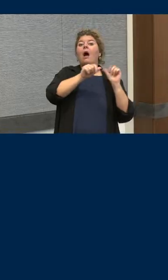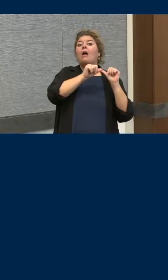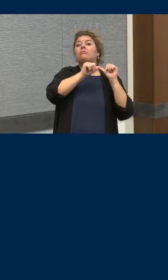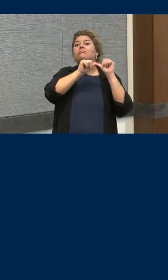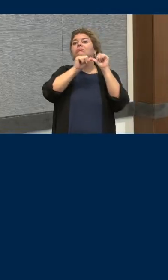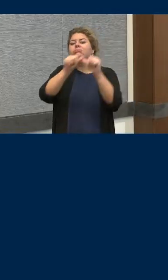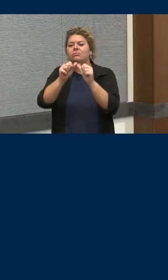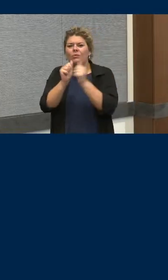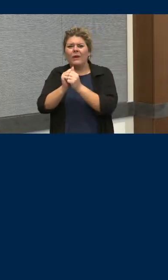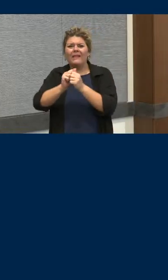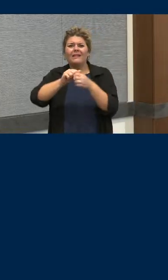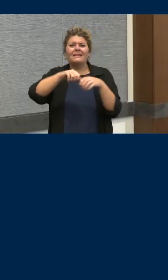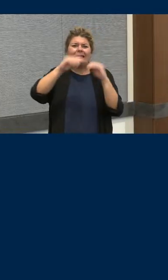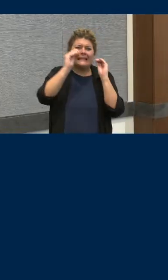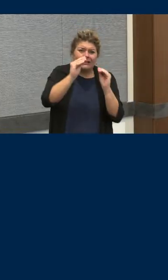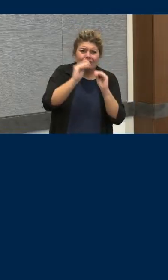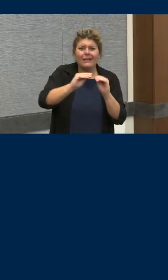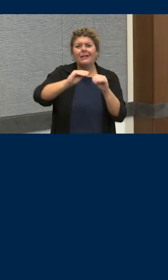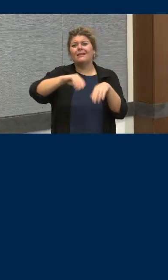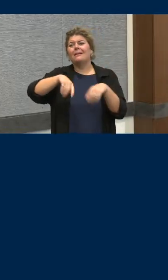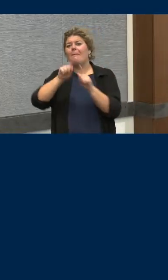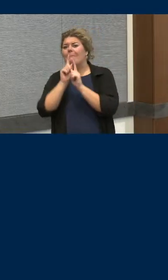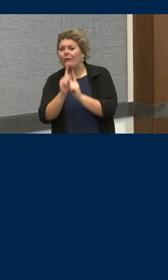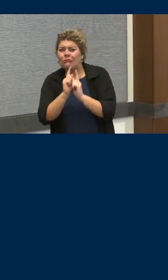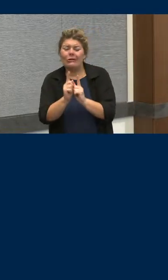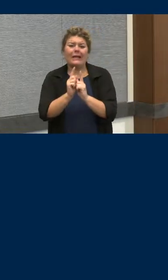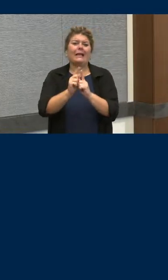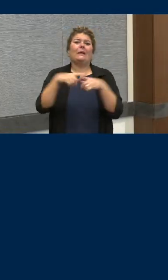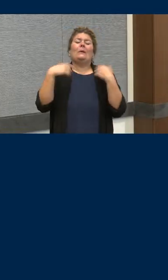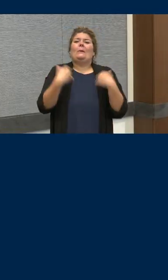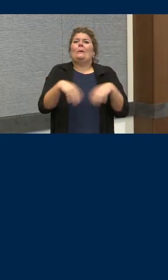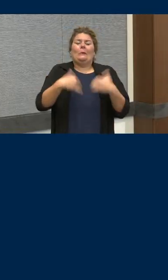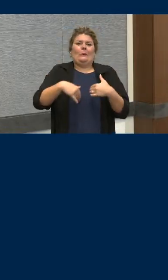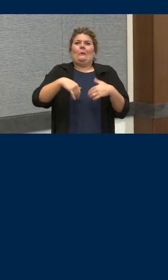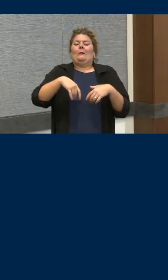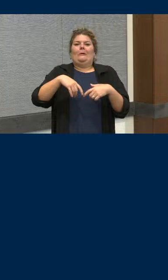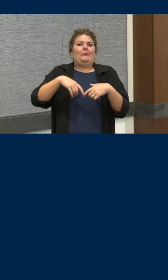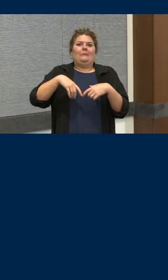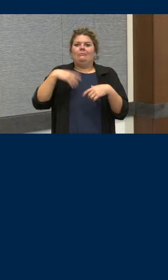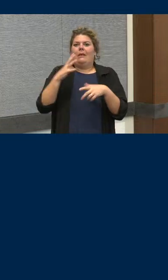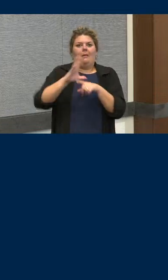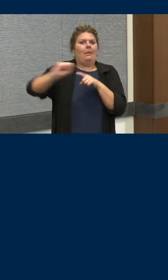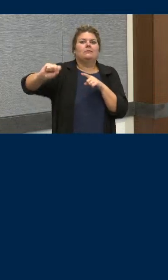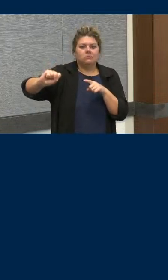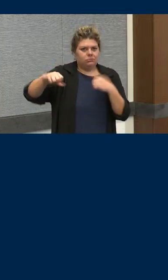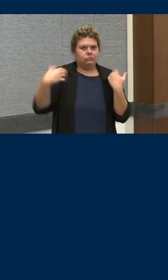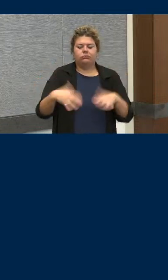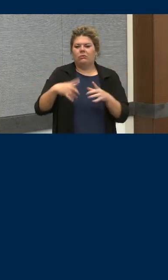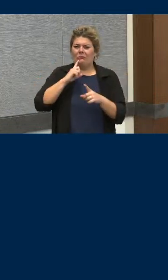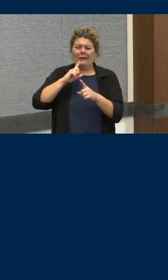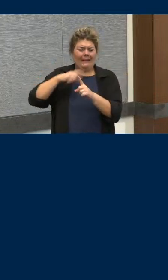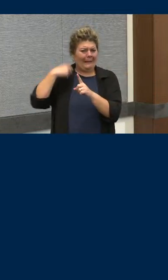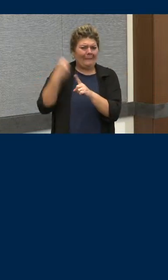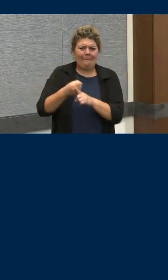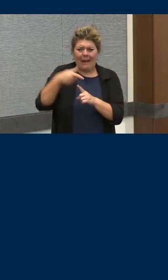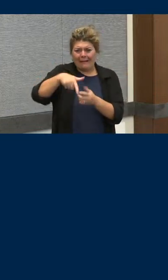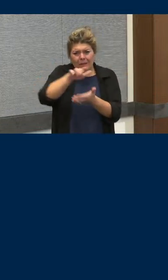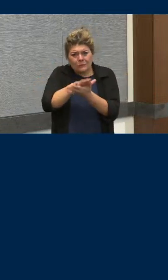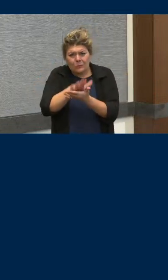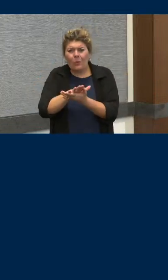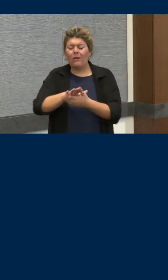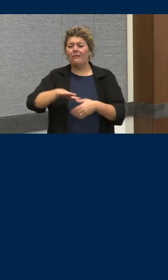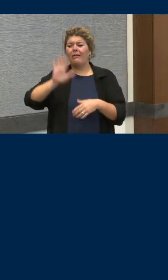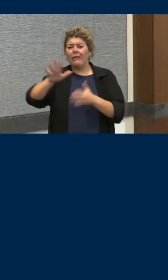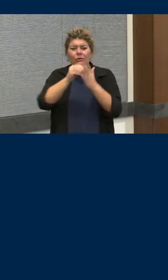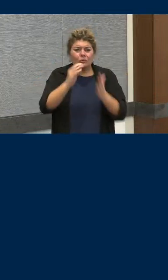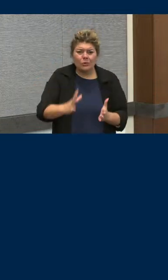innovation that have left a